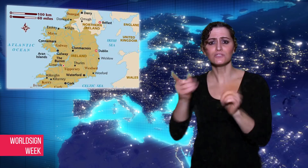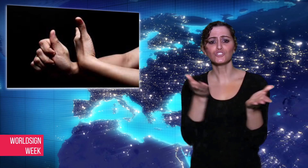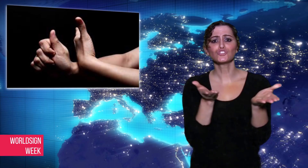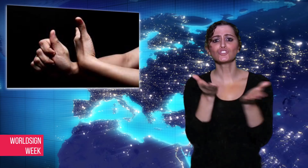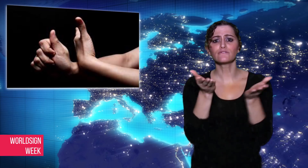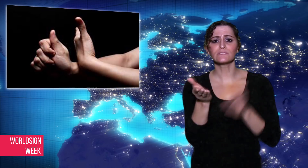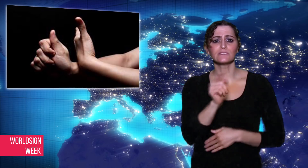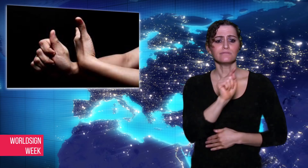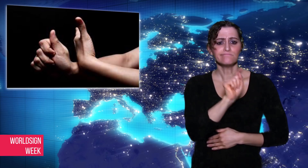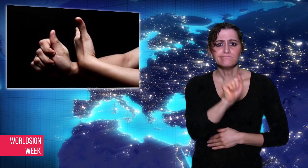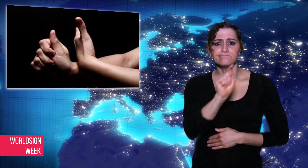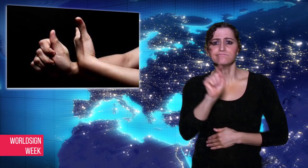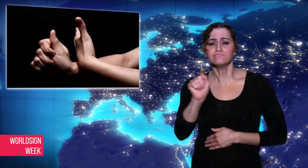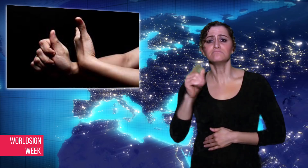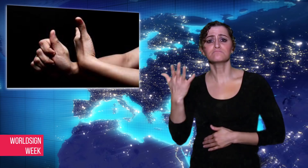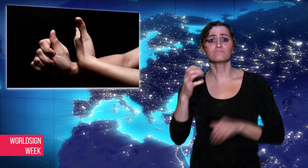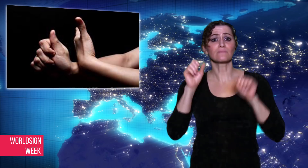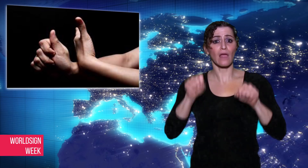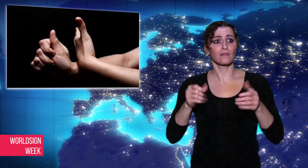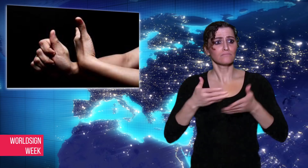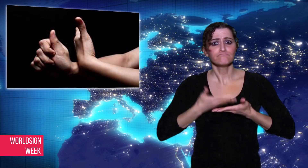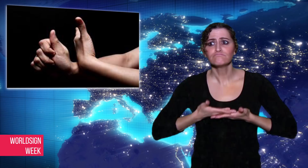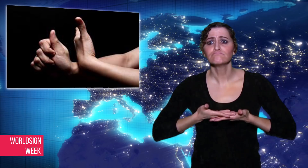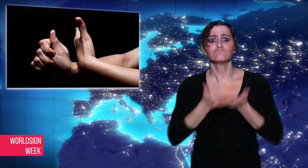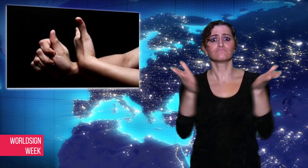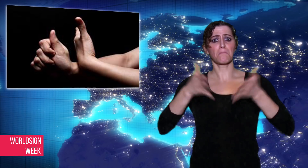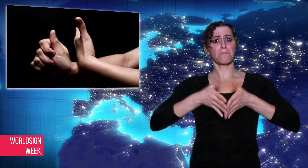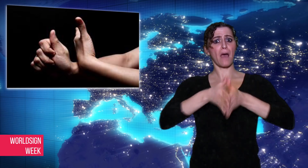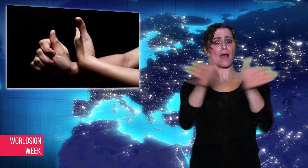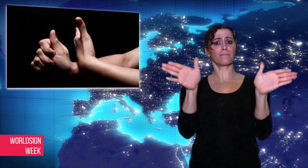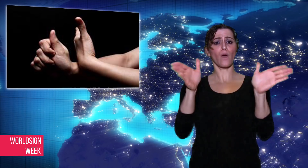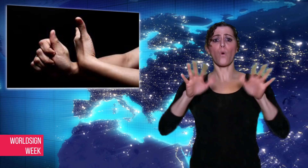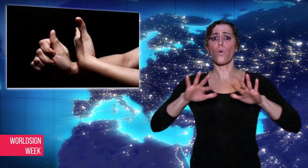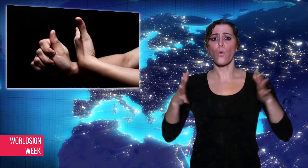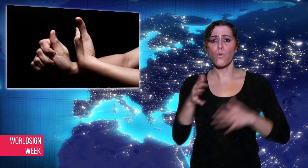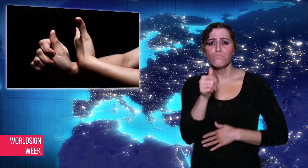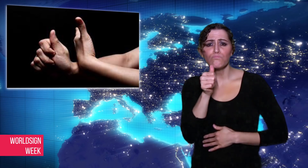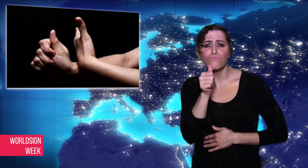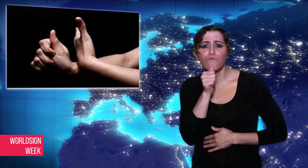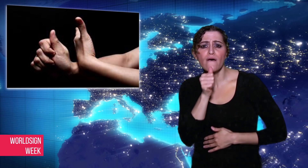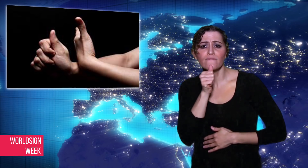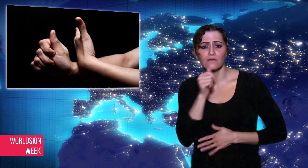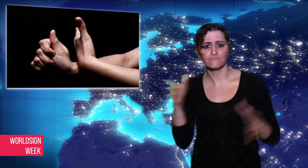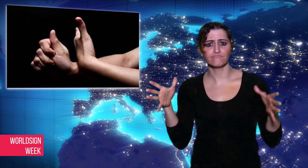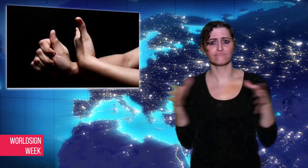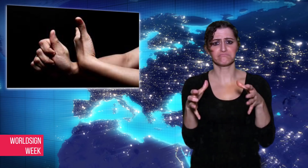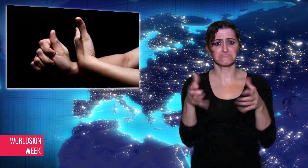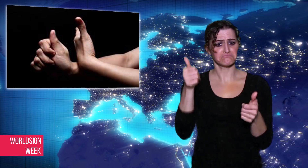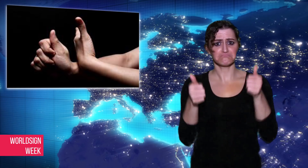Irish people would get better access to